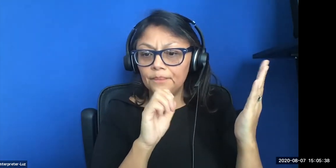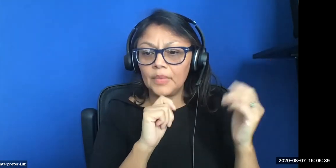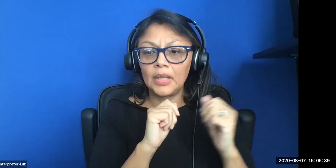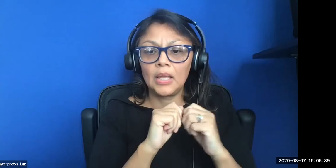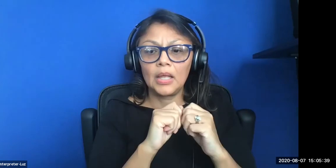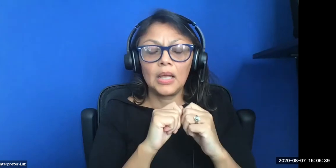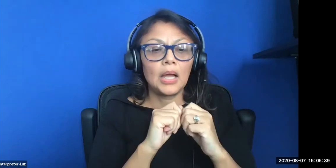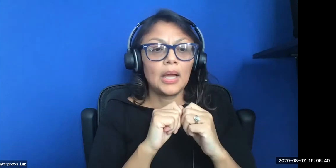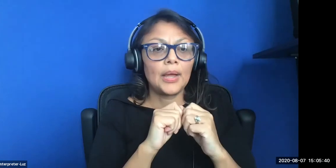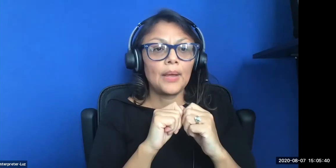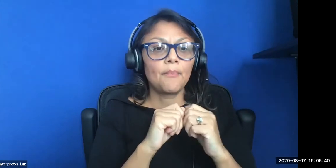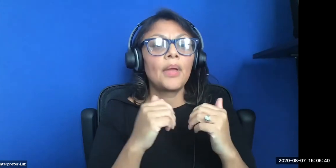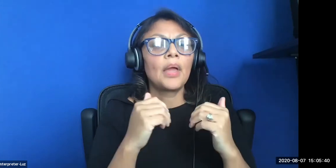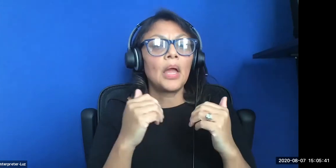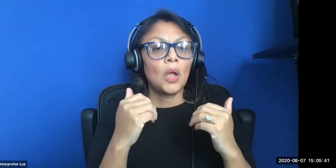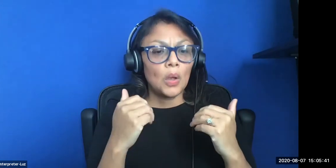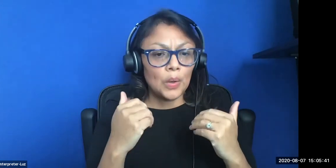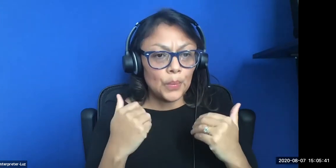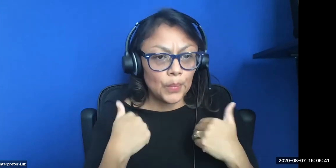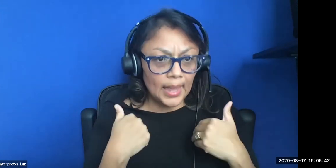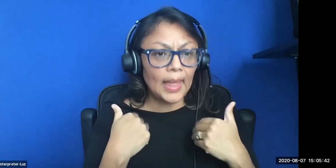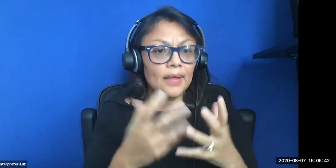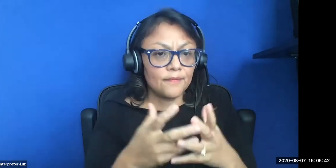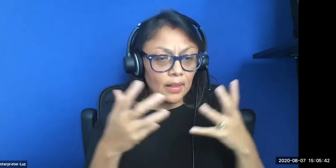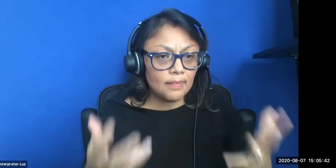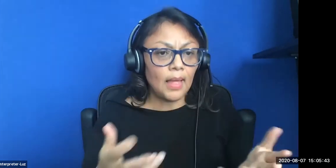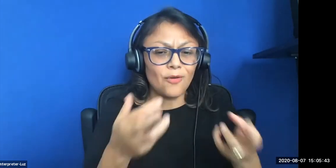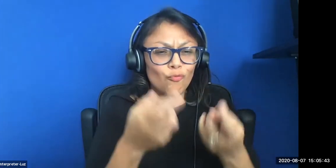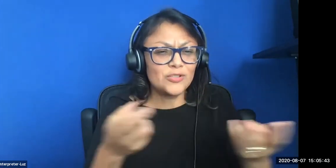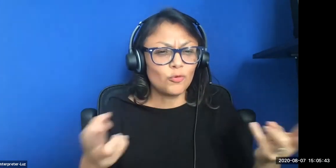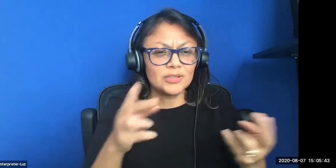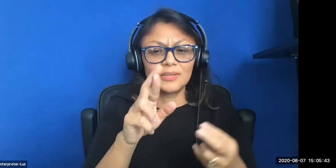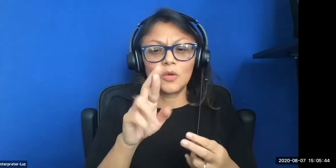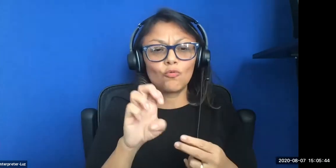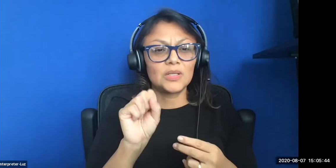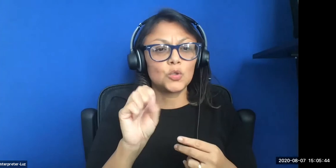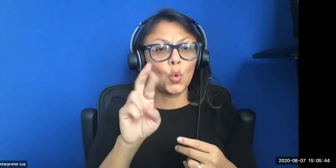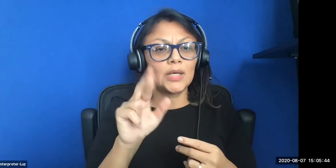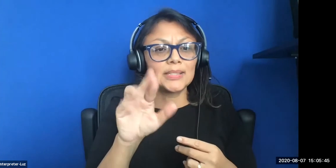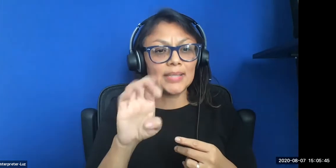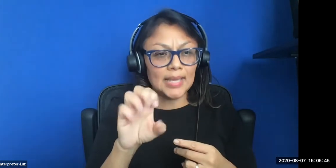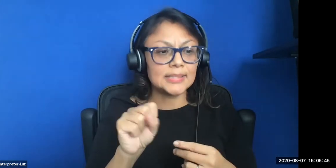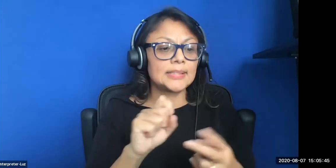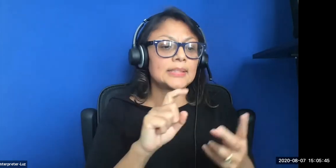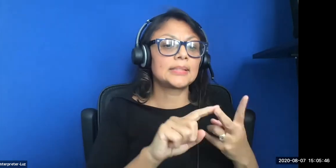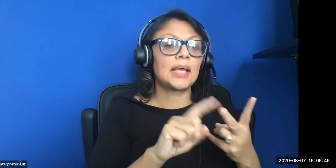Channelle Charest: We have a lot of resources through the programs that I mentioned that we started. We also have some geek wise resources as well.